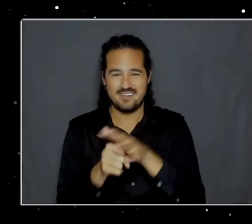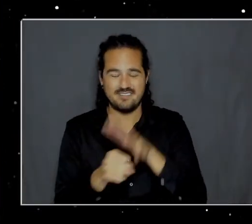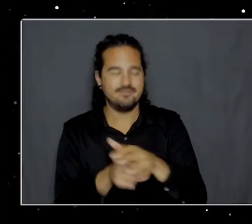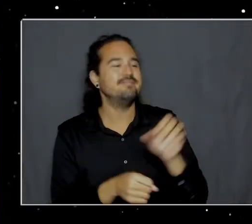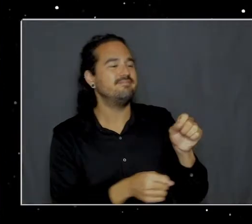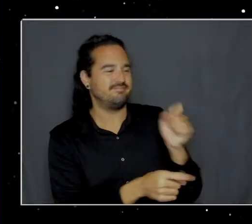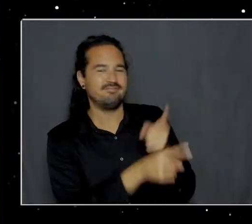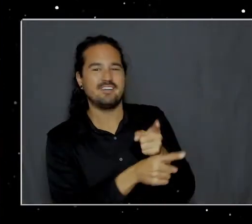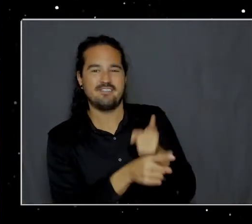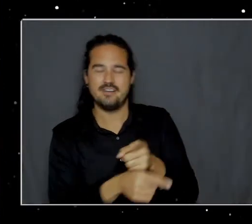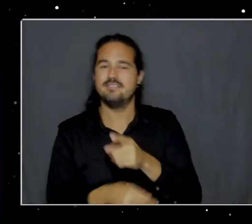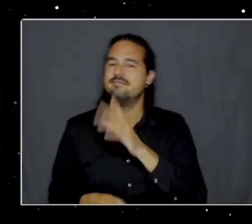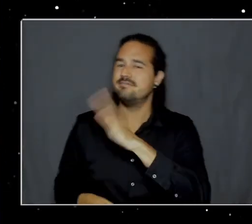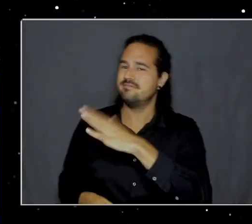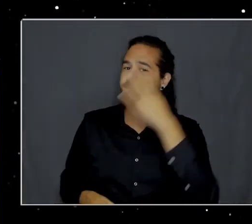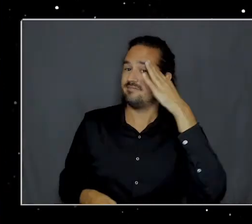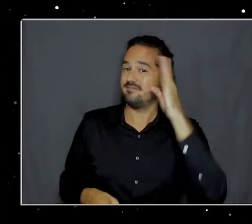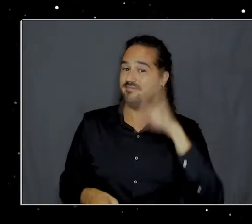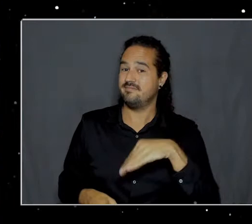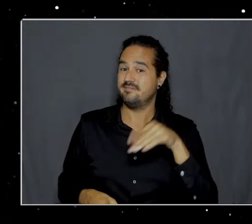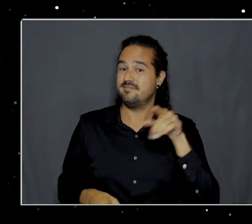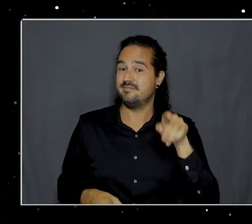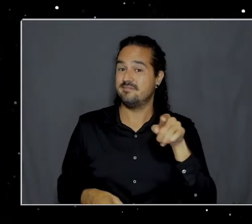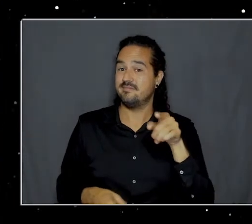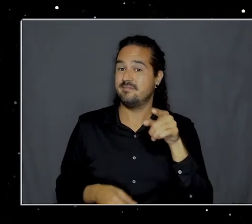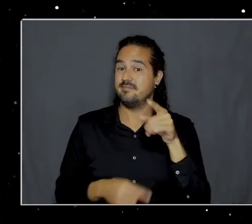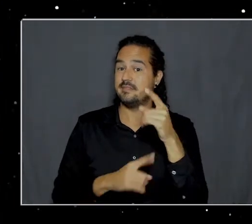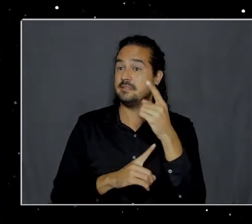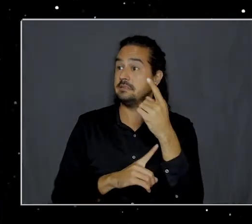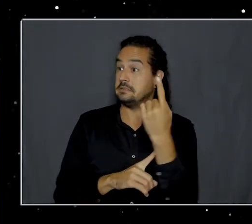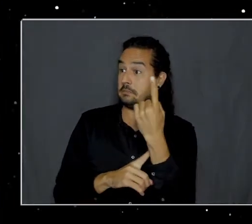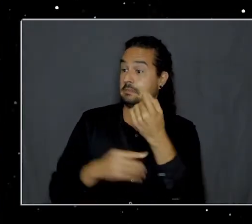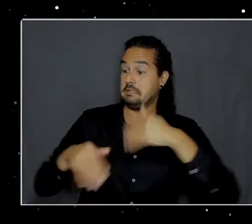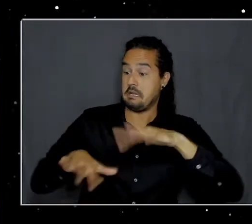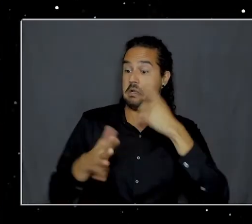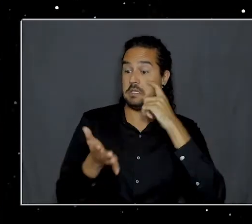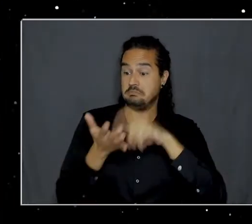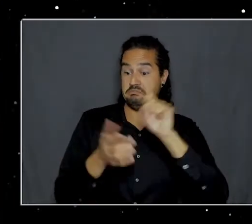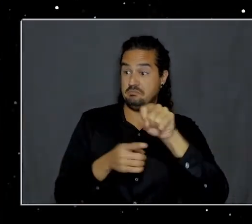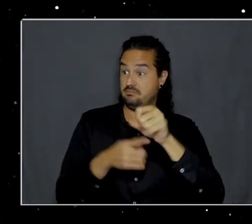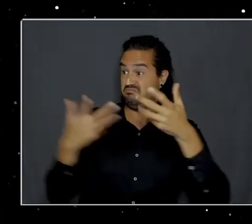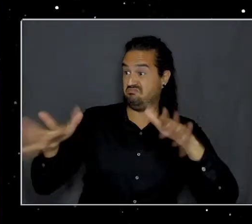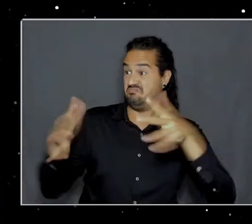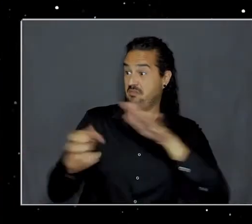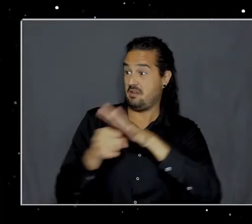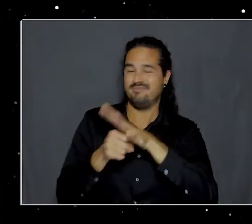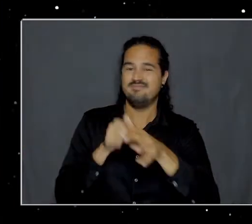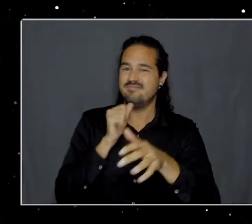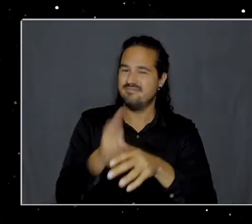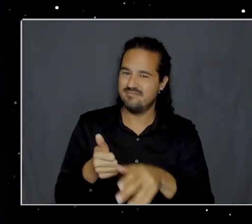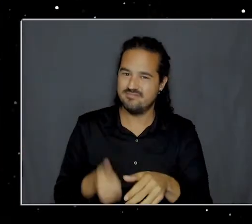JEANNIE YANDEL: AND IT'S IMPORTANT TO KNOW THAT THAT'S NOT. IT'S SOMETHING, BUT IT'S NOT EVERYTHING. EULA SCOTT BYNOE: RIGHT.